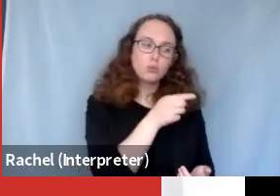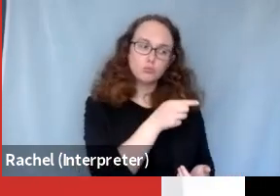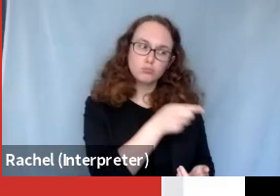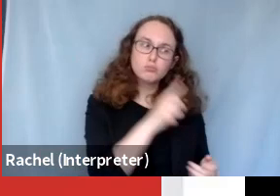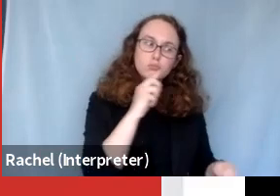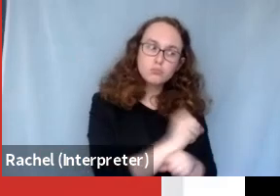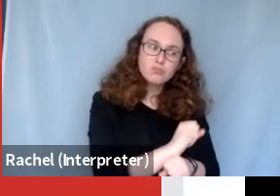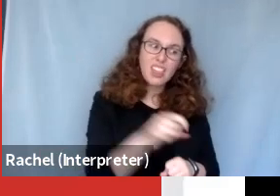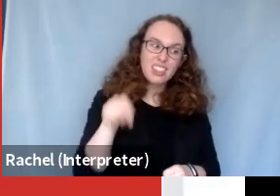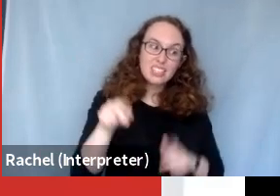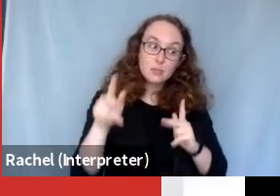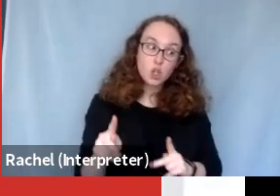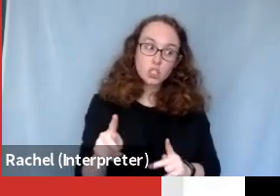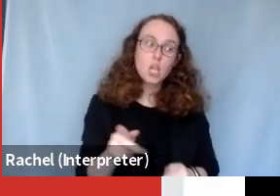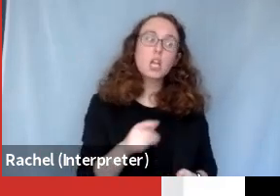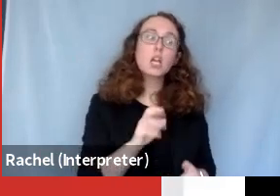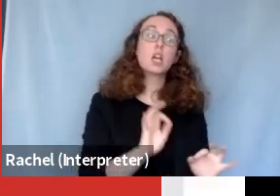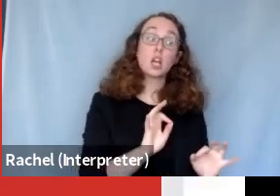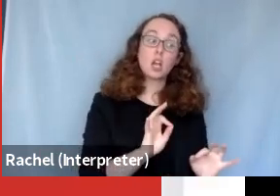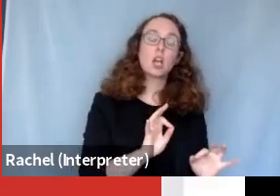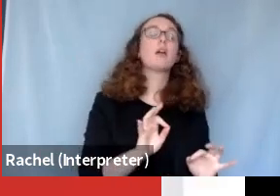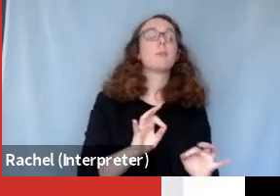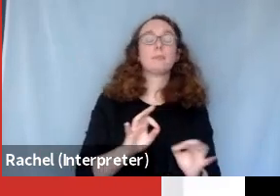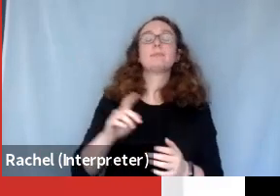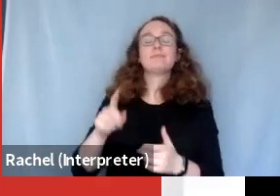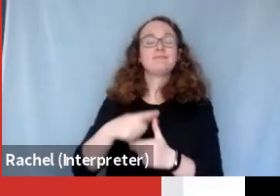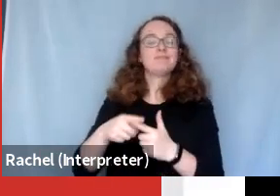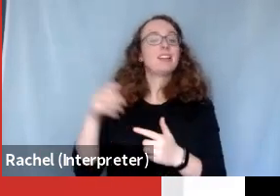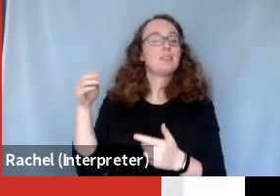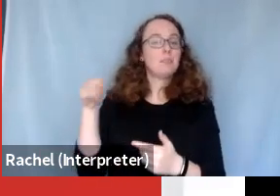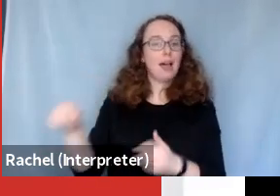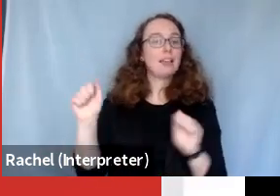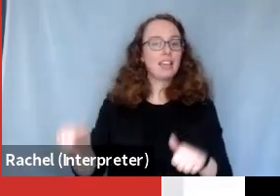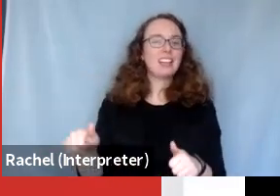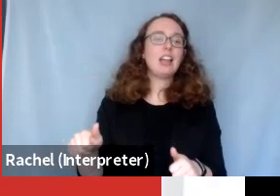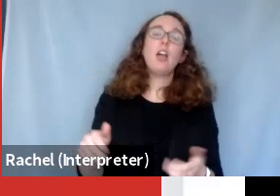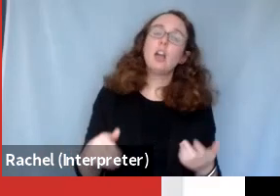transaction. This may not be as quick as usual.